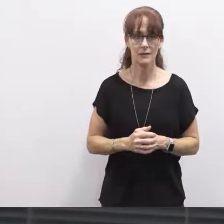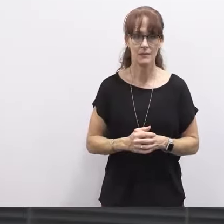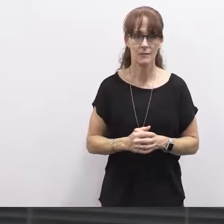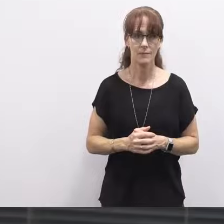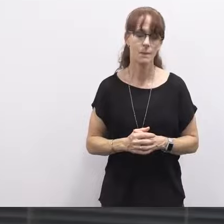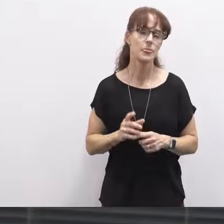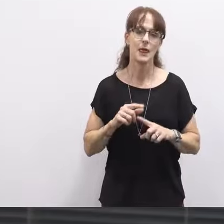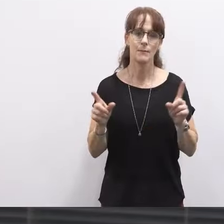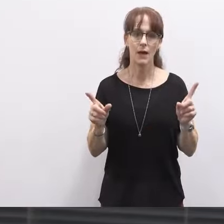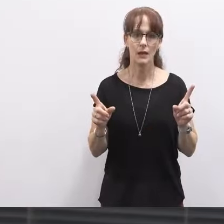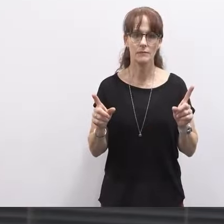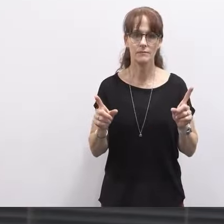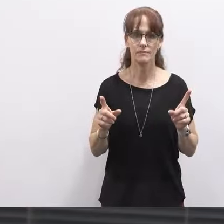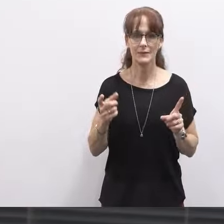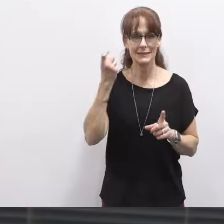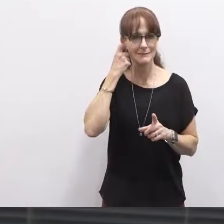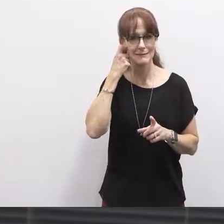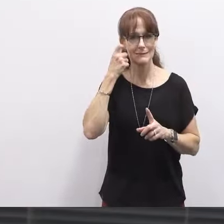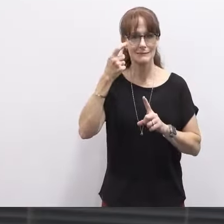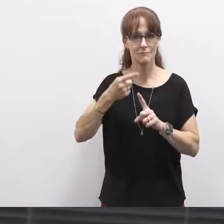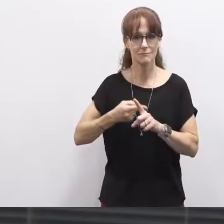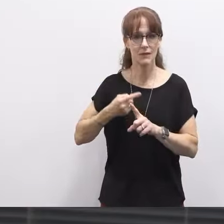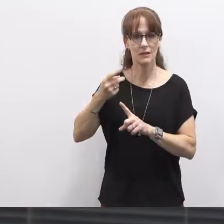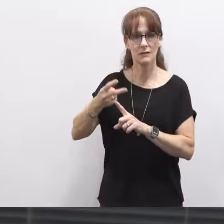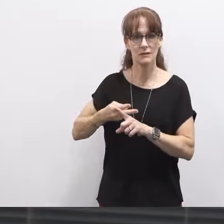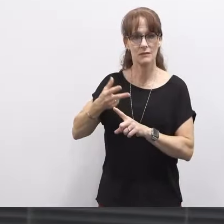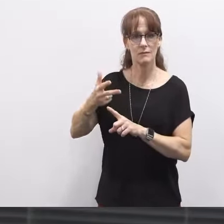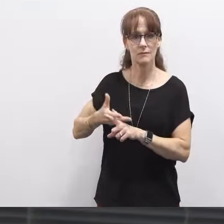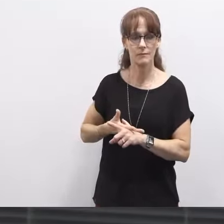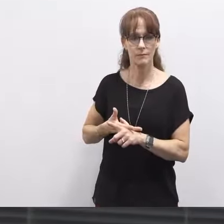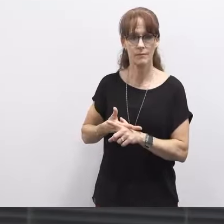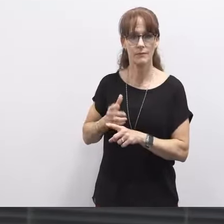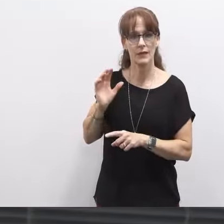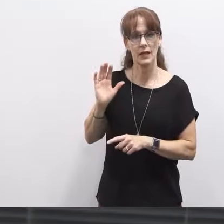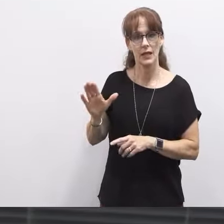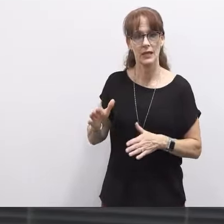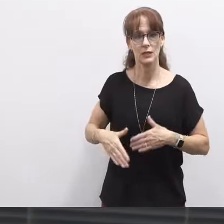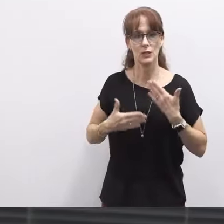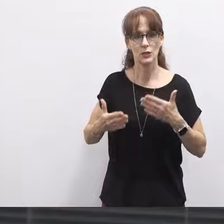But over the course of these last couple of months, his joy is being broken.